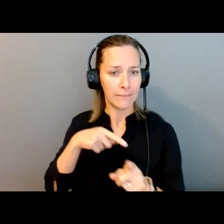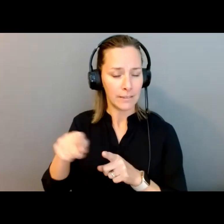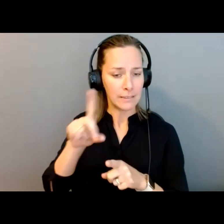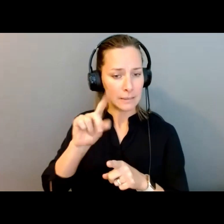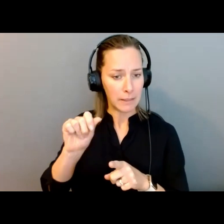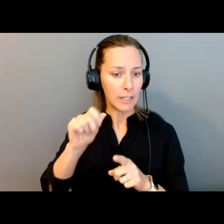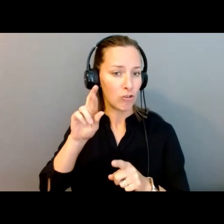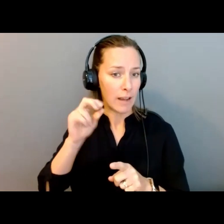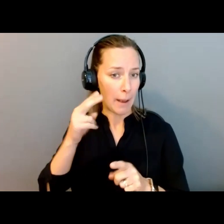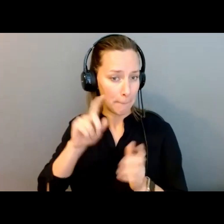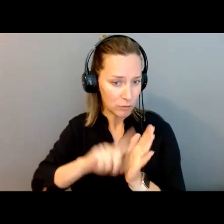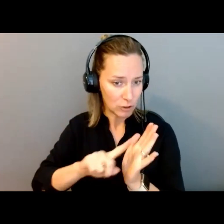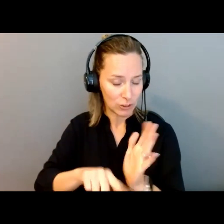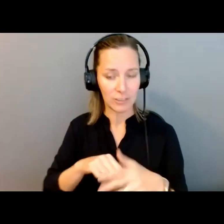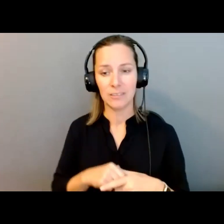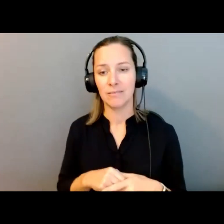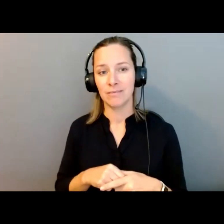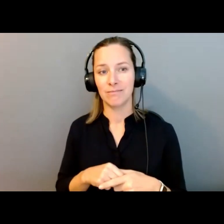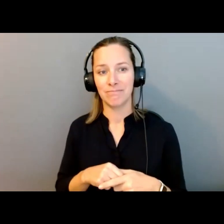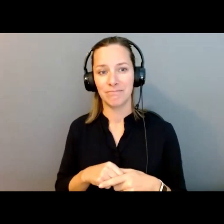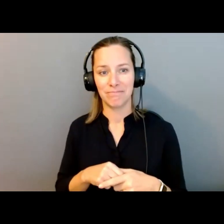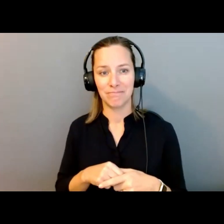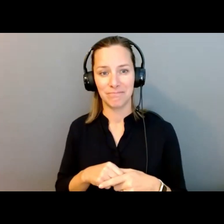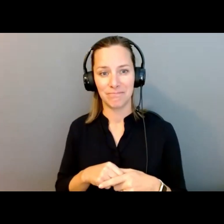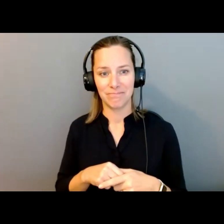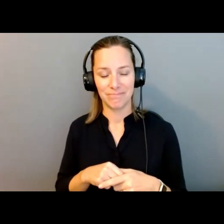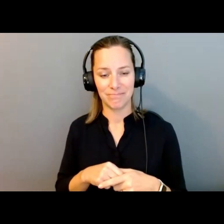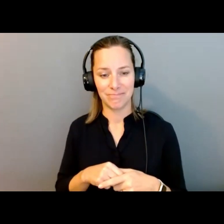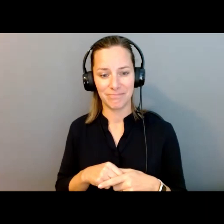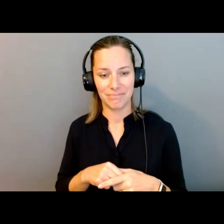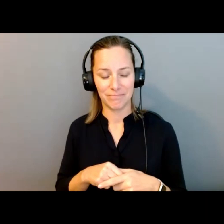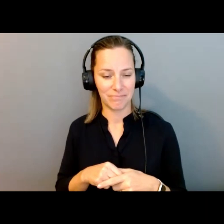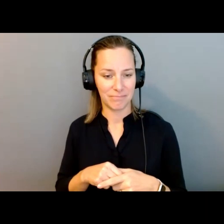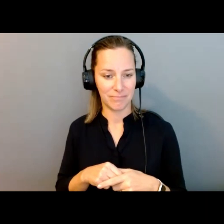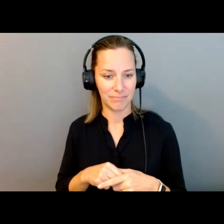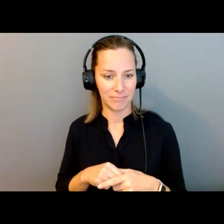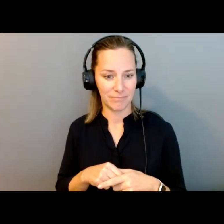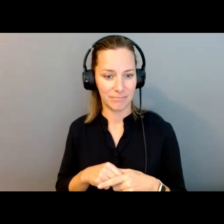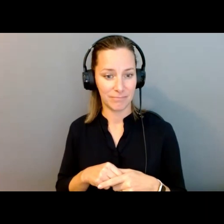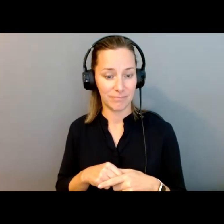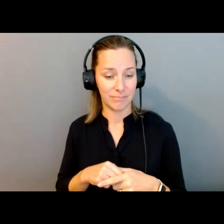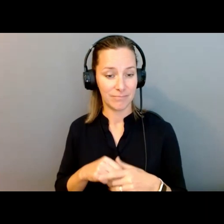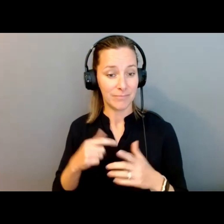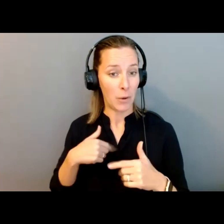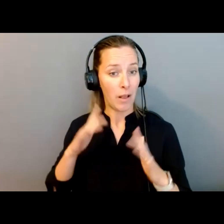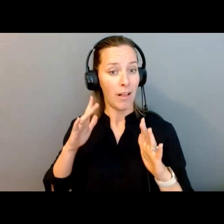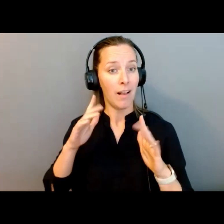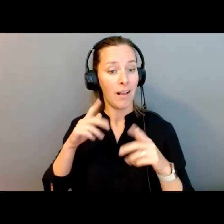I am very happy to leave you ladies to the introduction work yourselves,